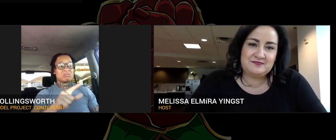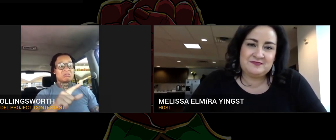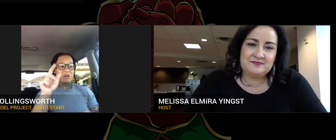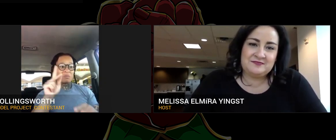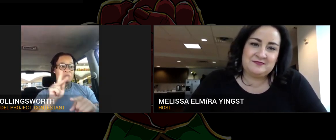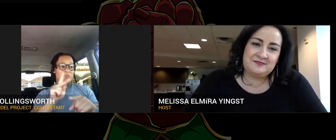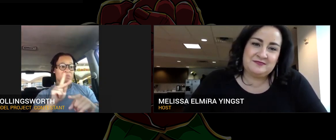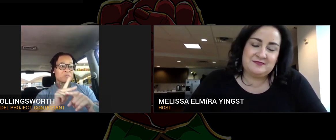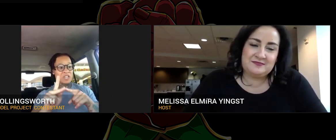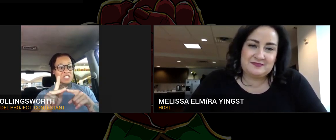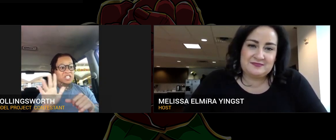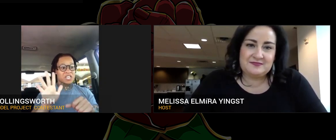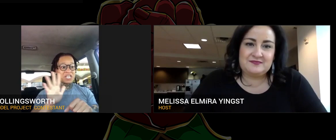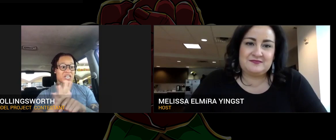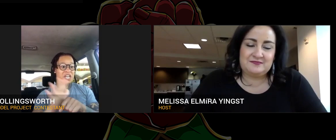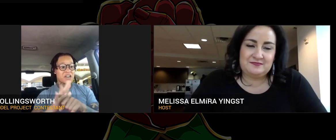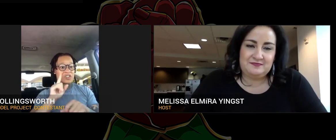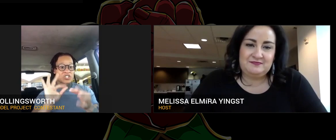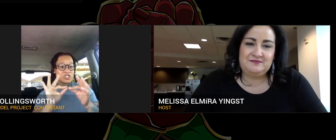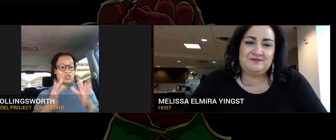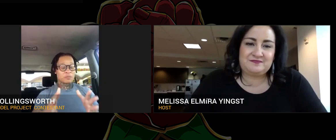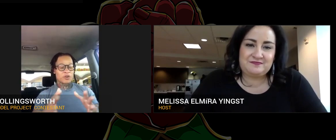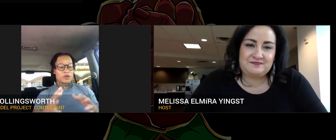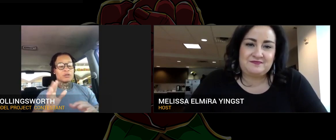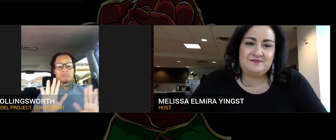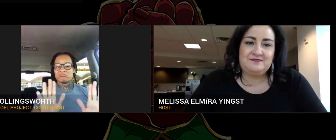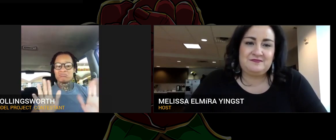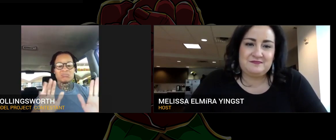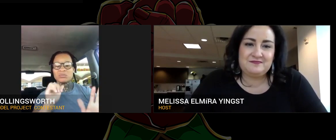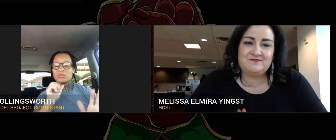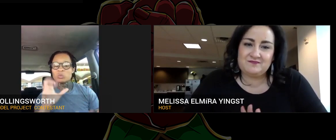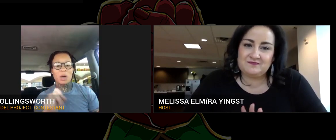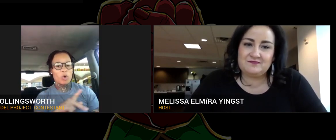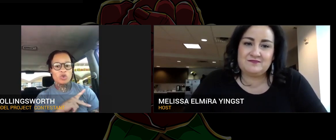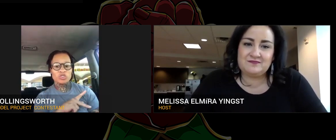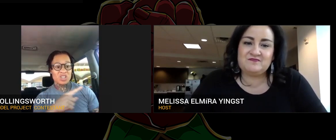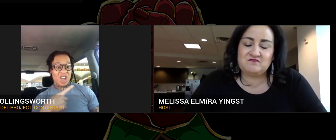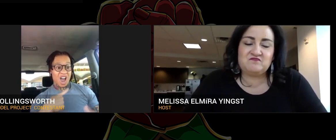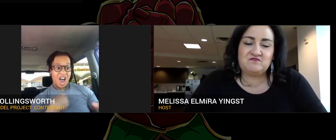like you're not professional enough to be an interpreter, don't take it personally.